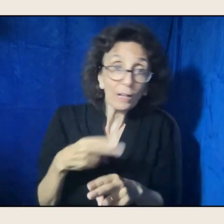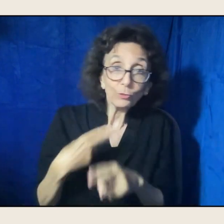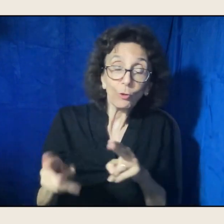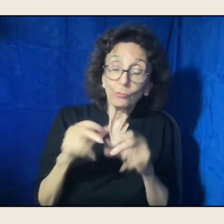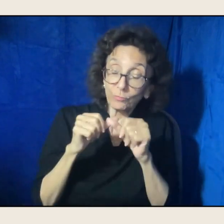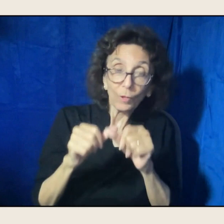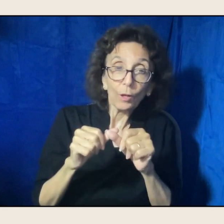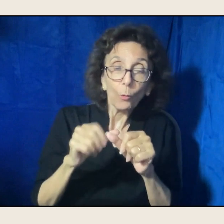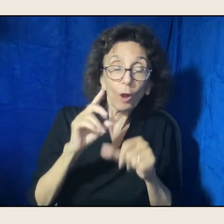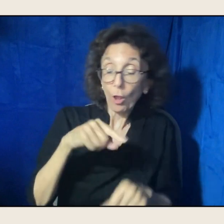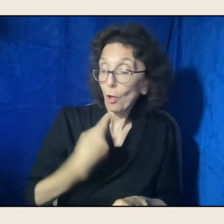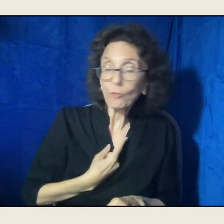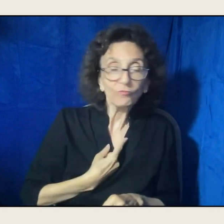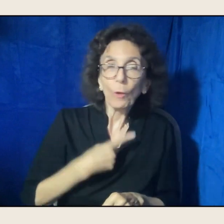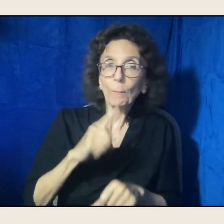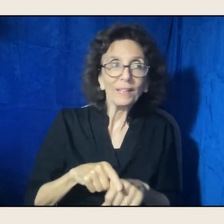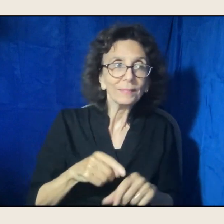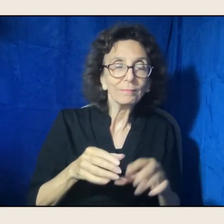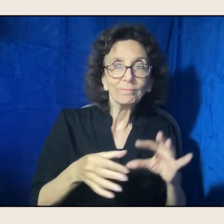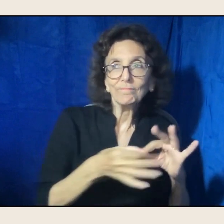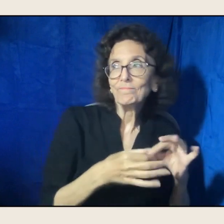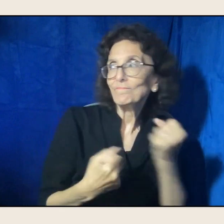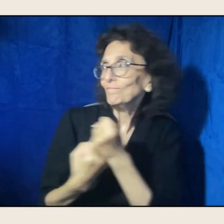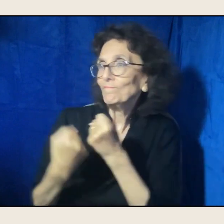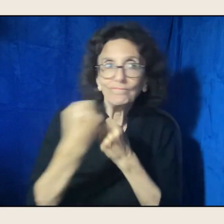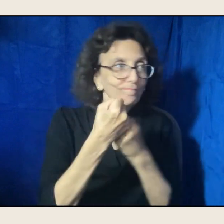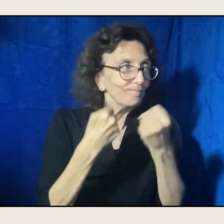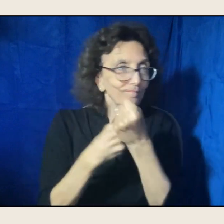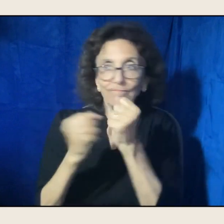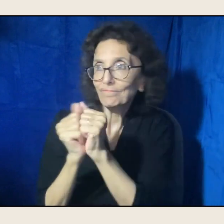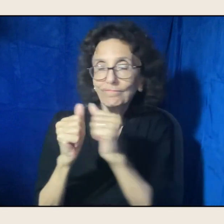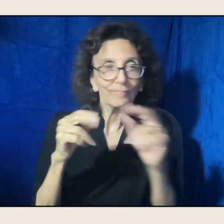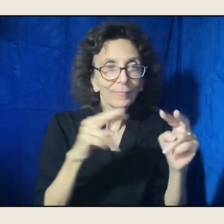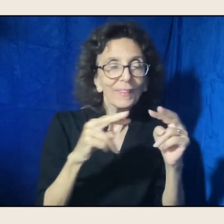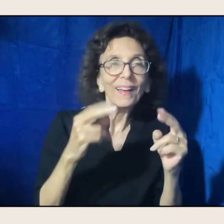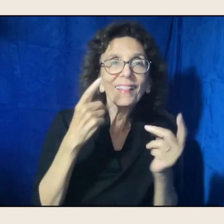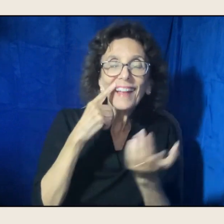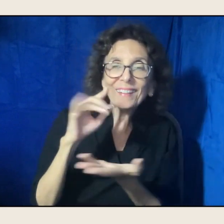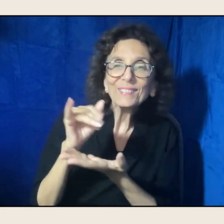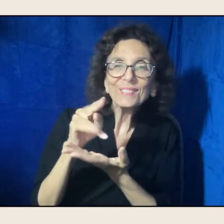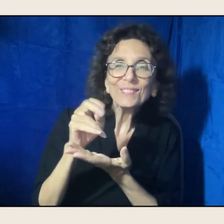We do need to remind ourselves, as June Jordan said, that we're not alone